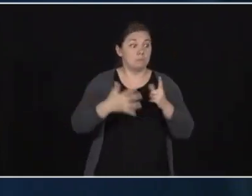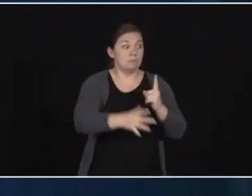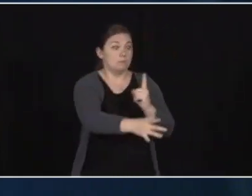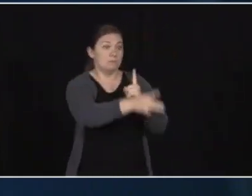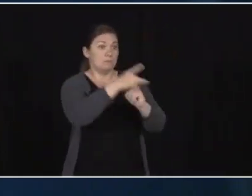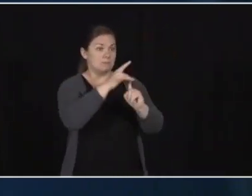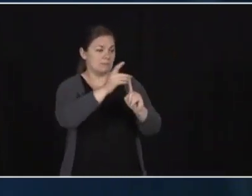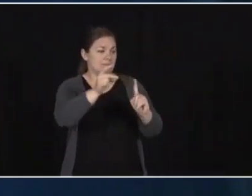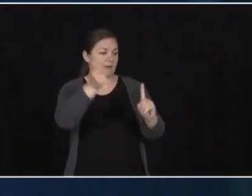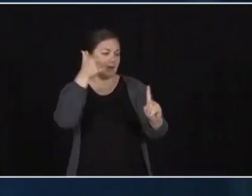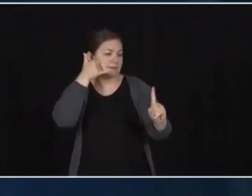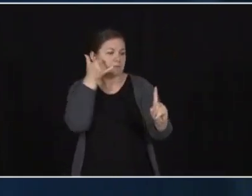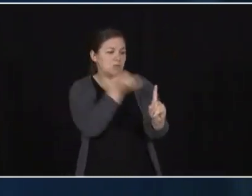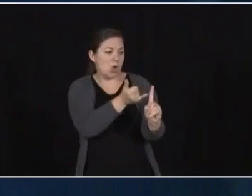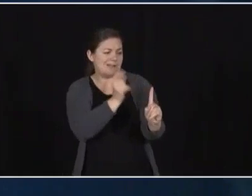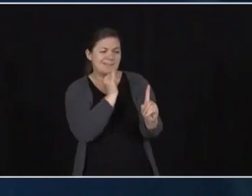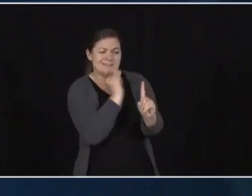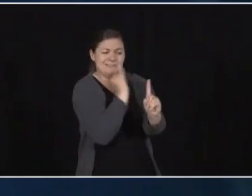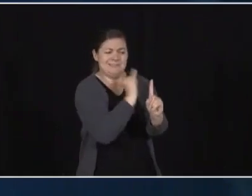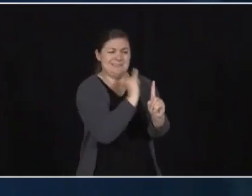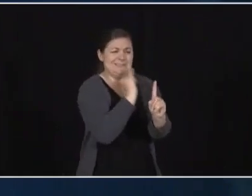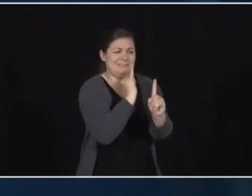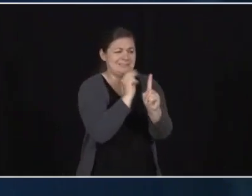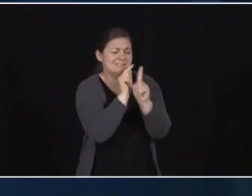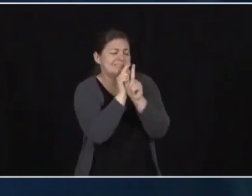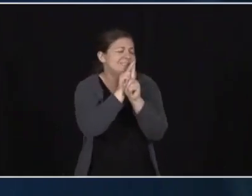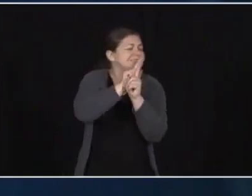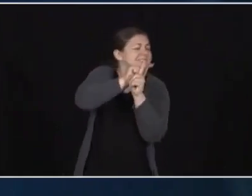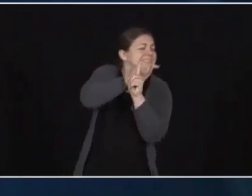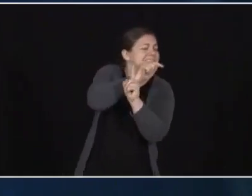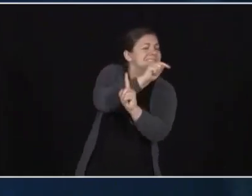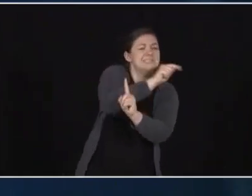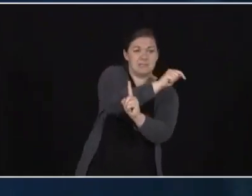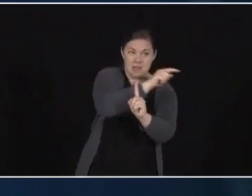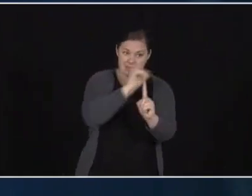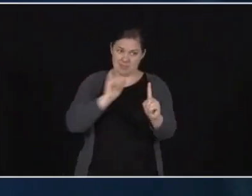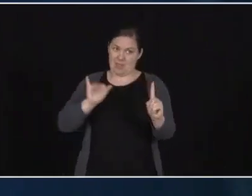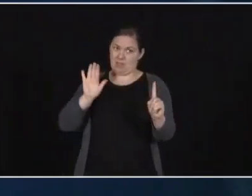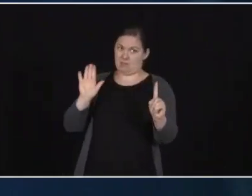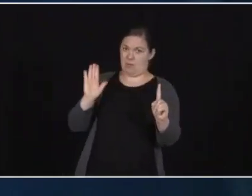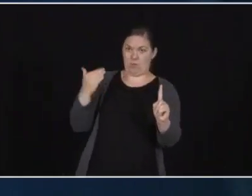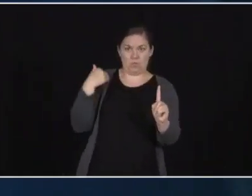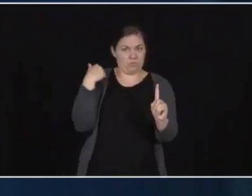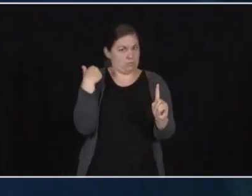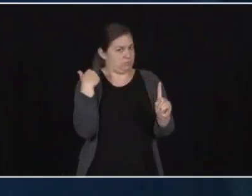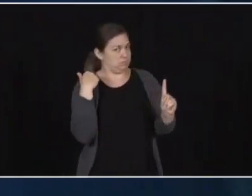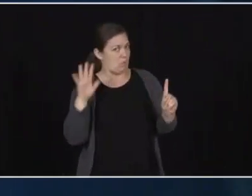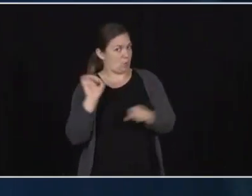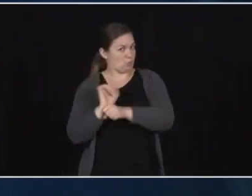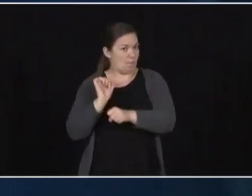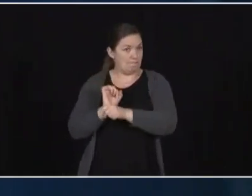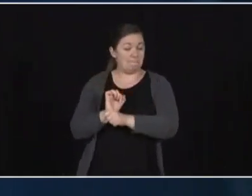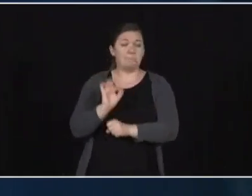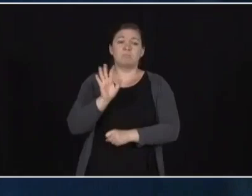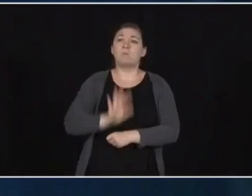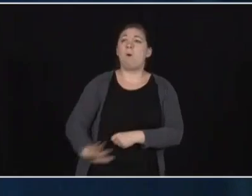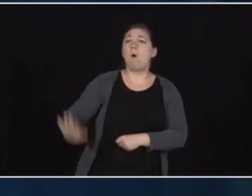is a crucial aspect of that. And as you can see on the slide for those of you who have it. We have across Ontario